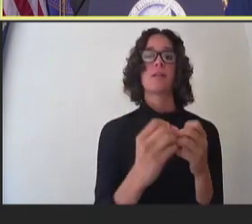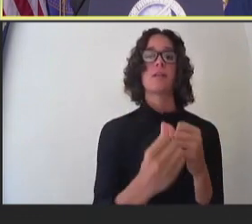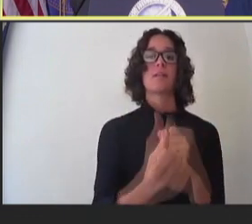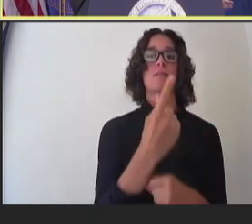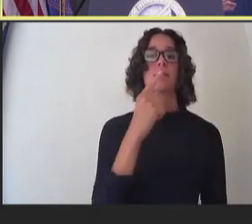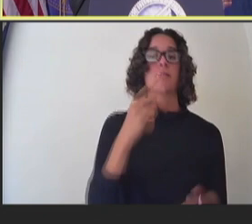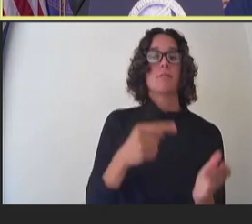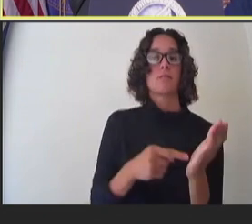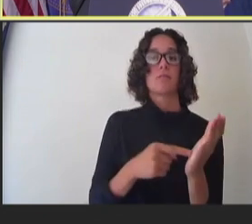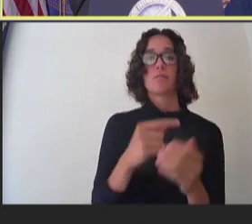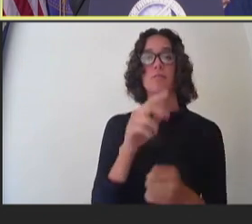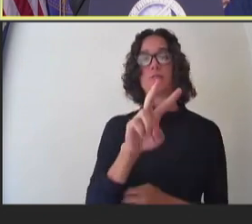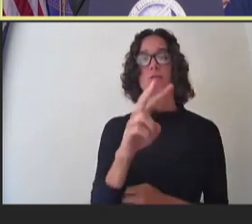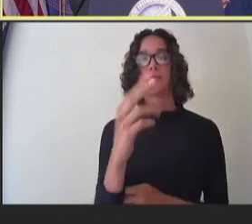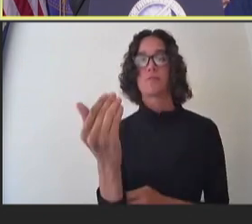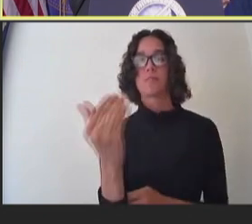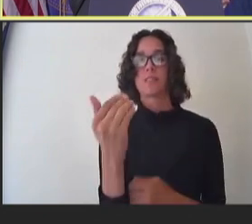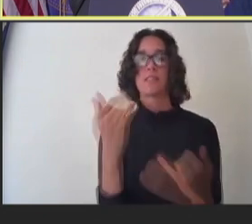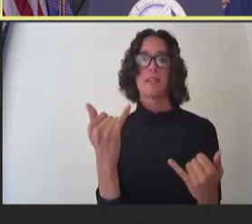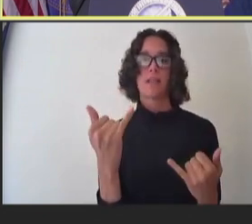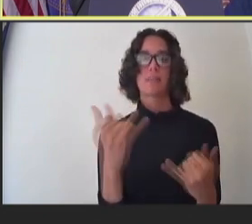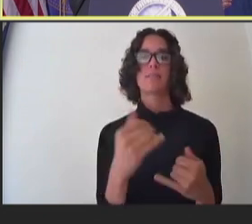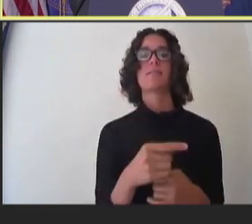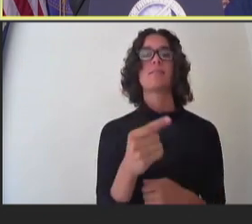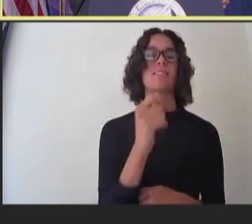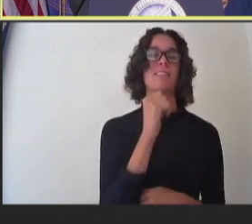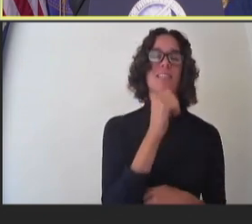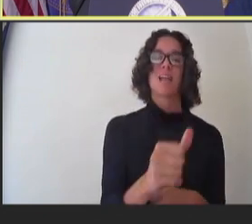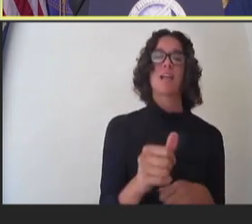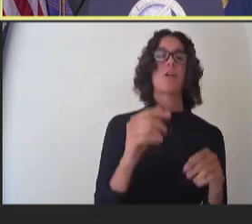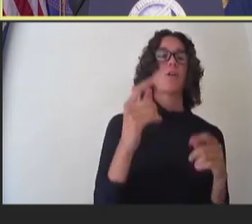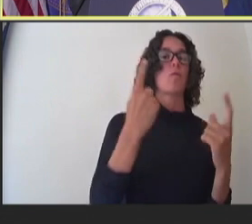Public comments are not a question-and-answer session. They represent an opportunity for an